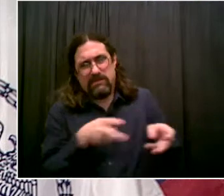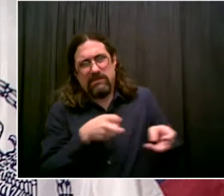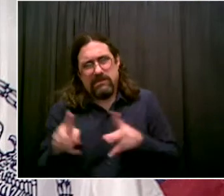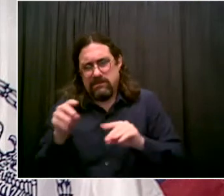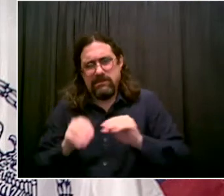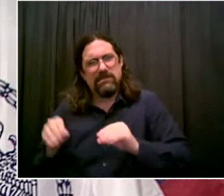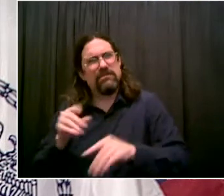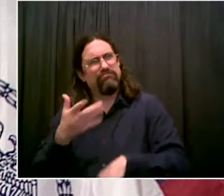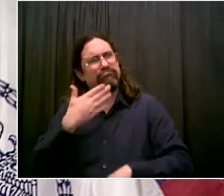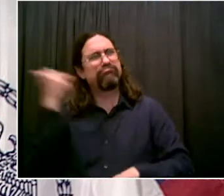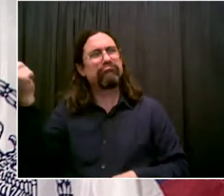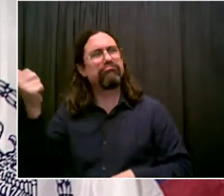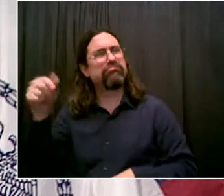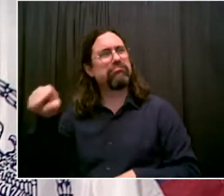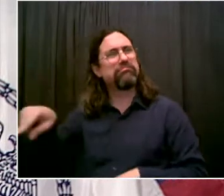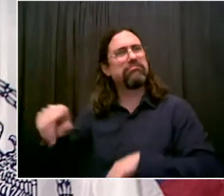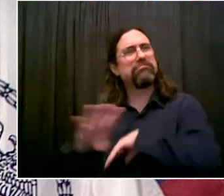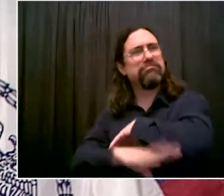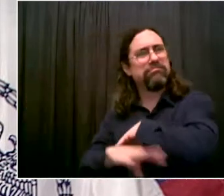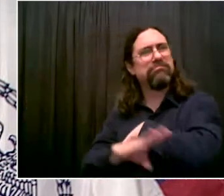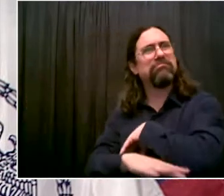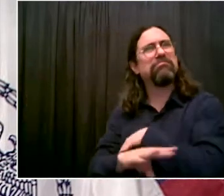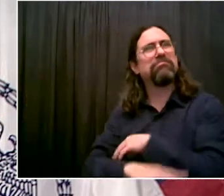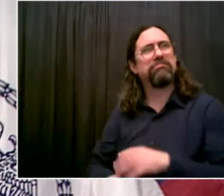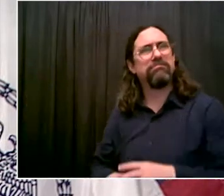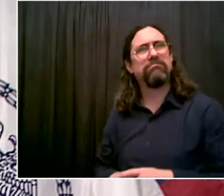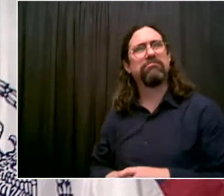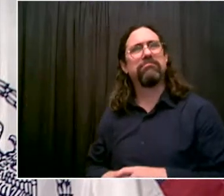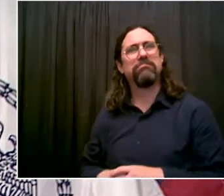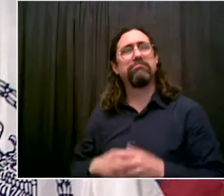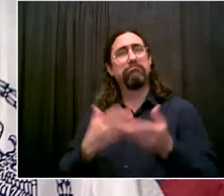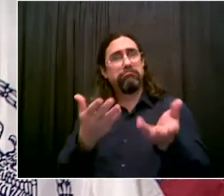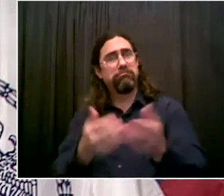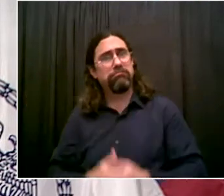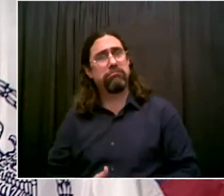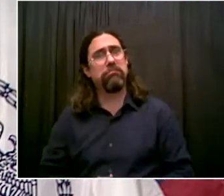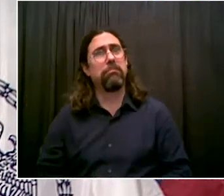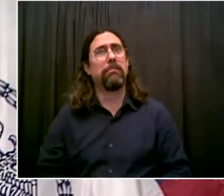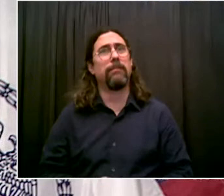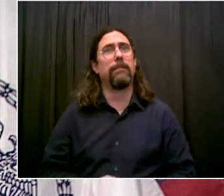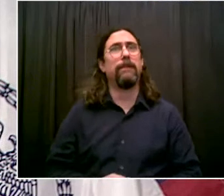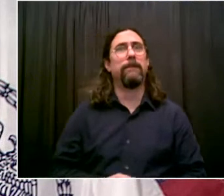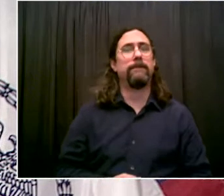THOSE GAINS. GO AHEAD HENRY.